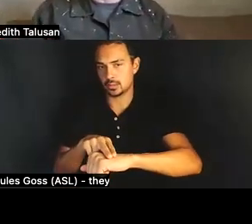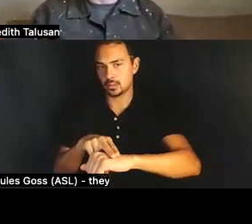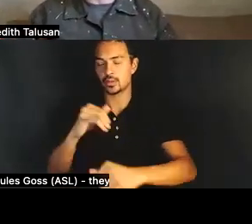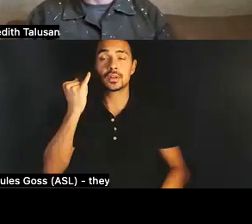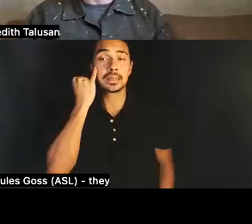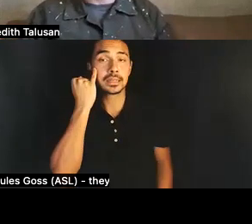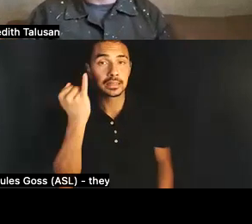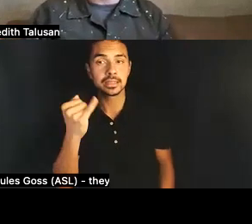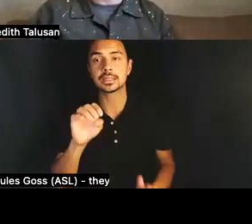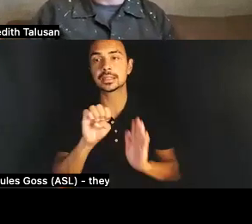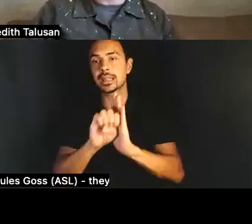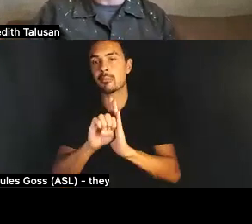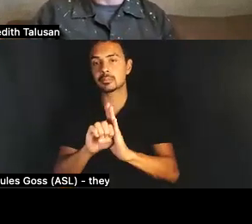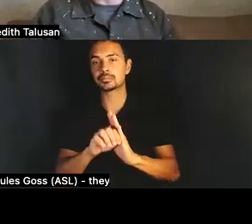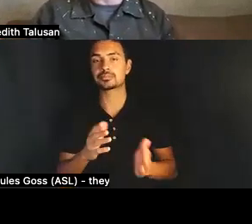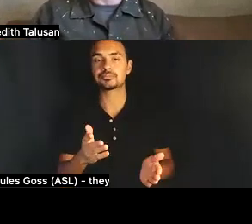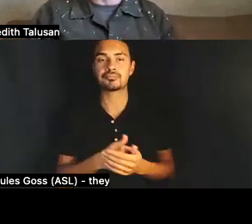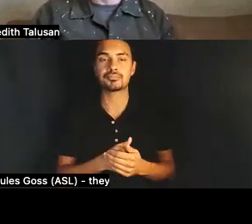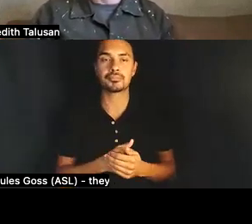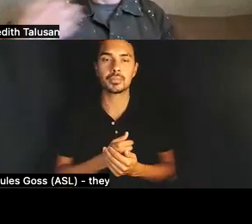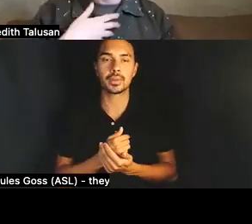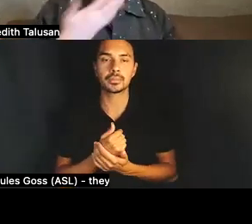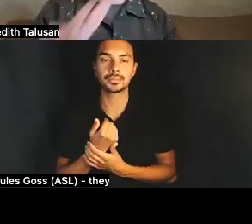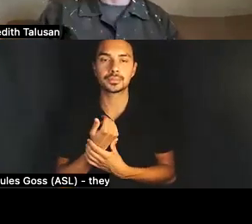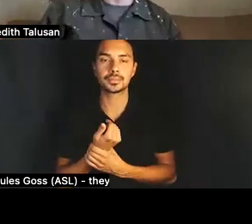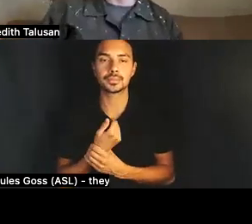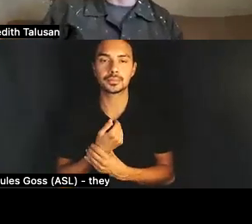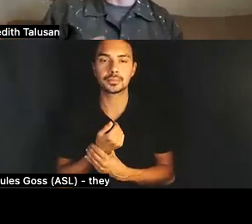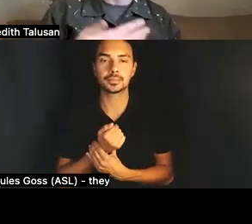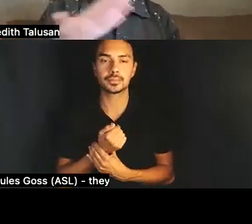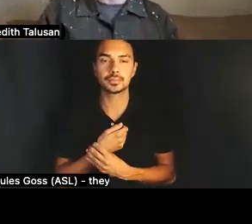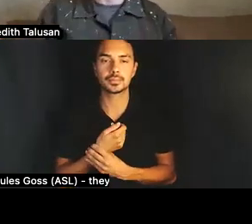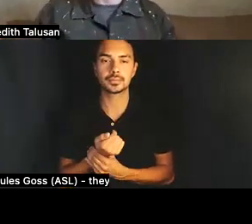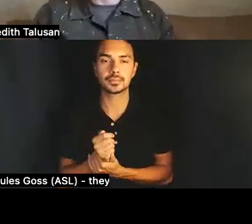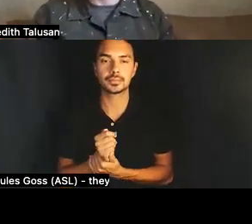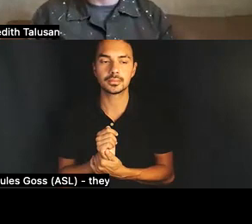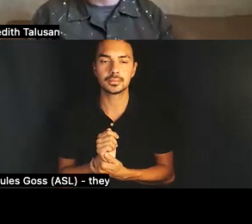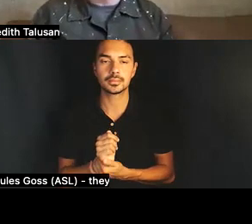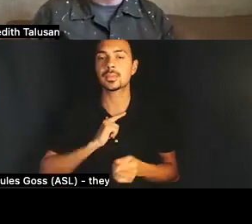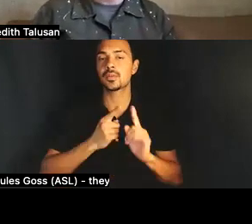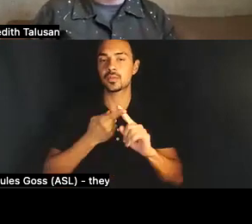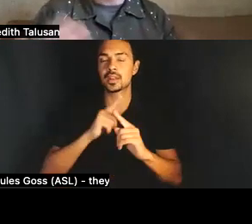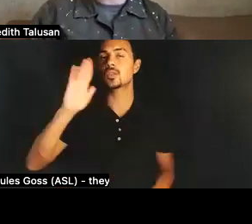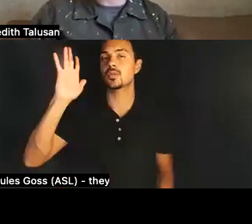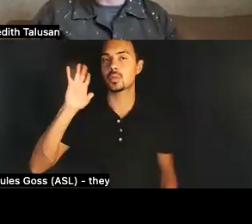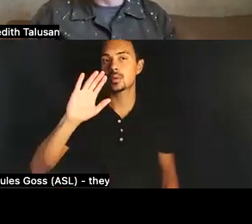the opportunities I have gotten from helping others has happened though, right? Another example is my friend